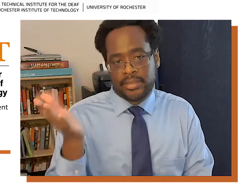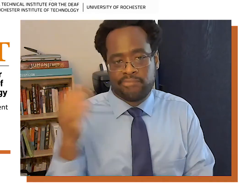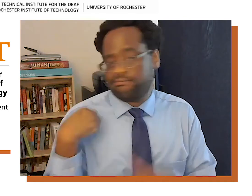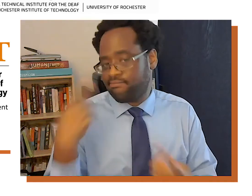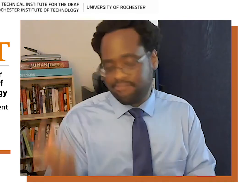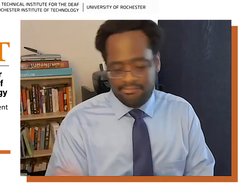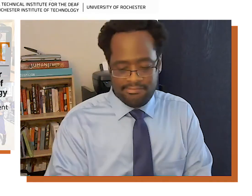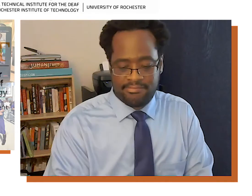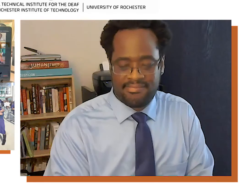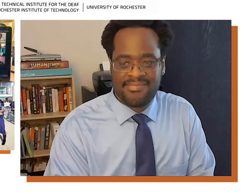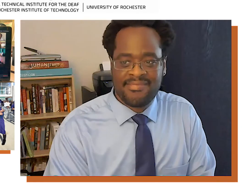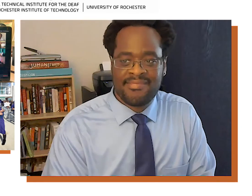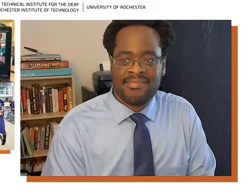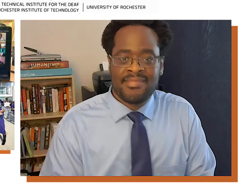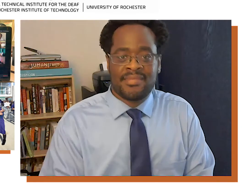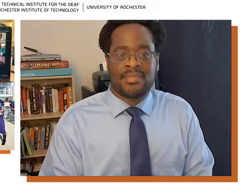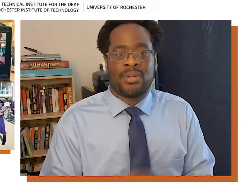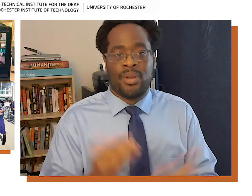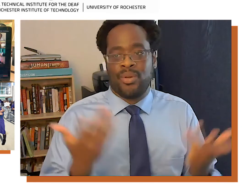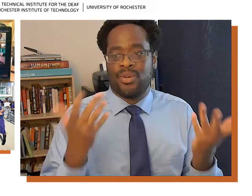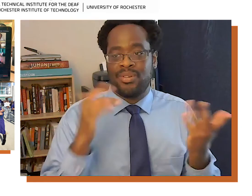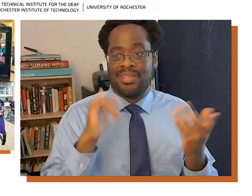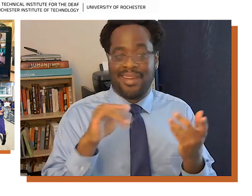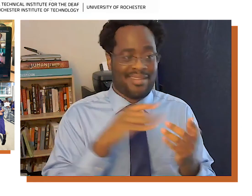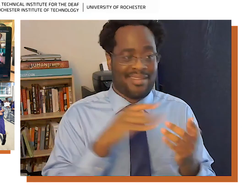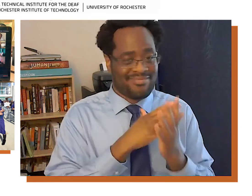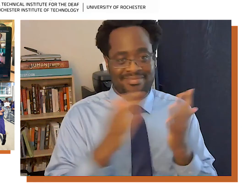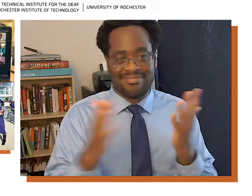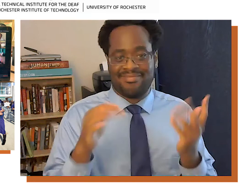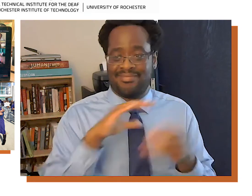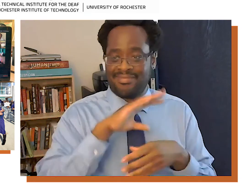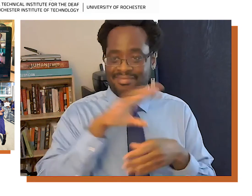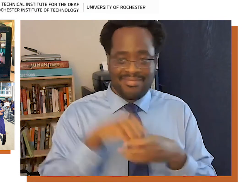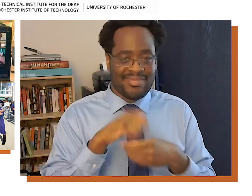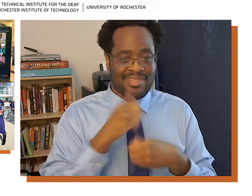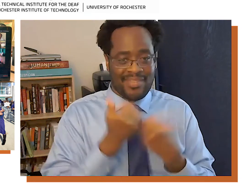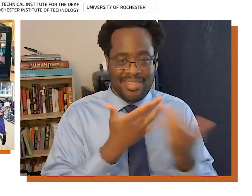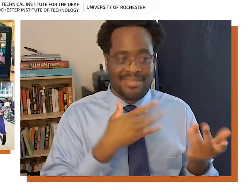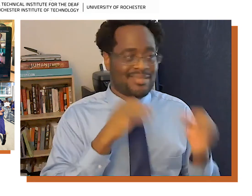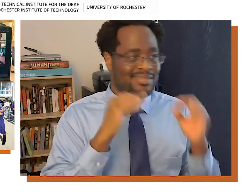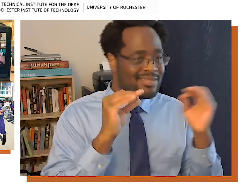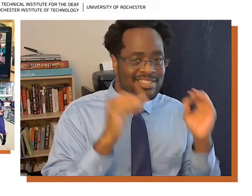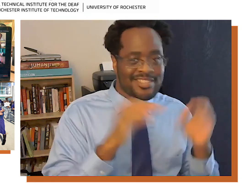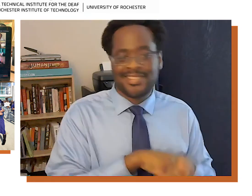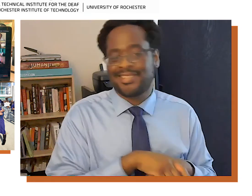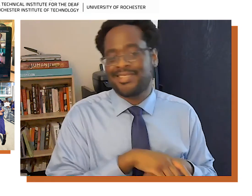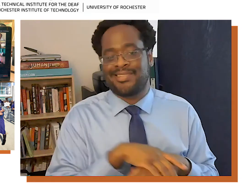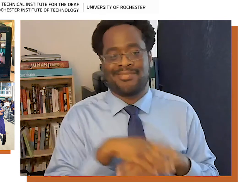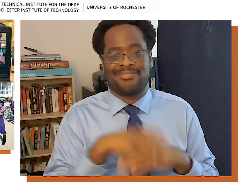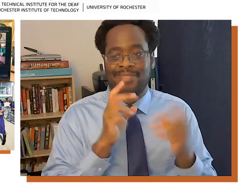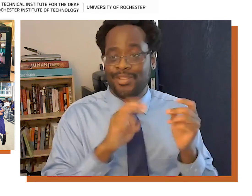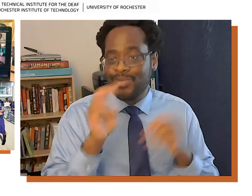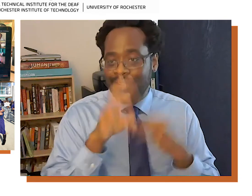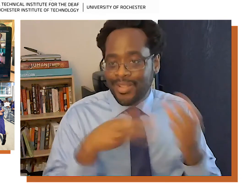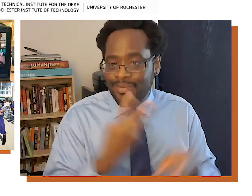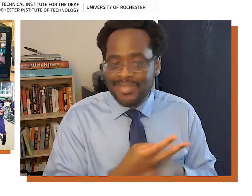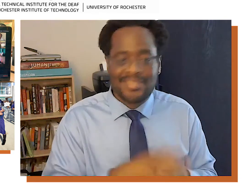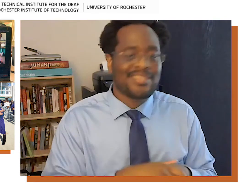applied, and was hired at RIT/NTID, so I've been involved in a variety of things